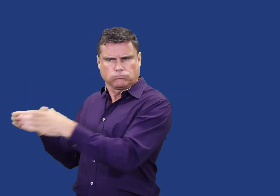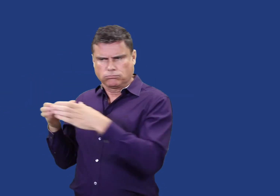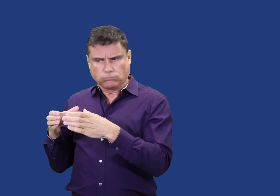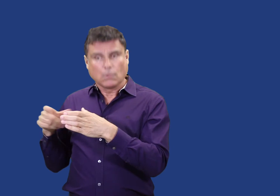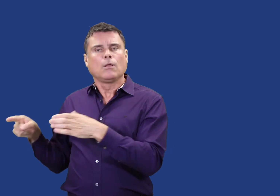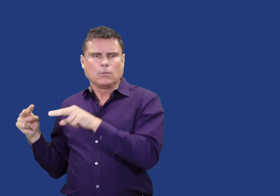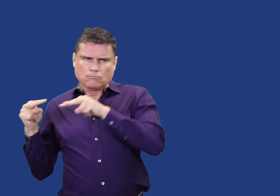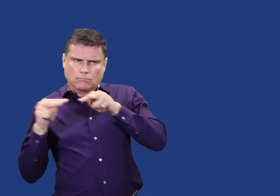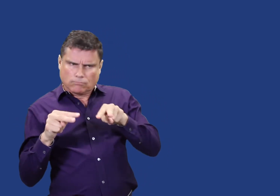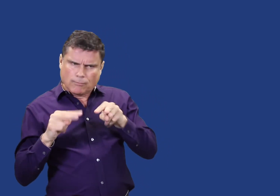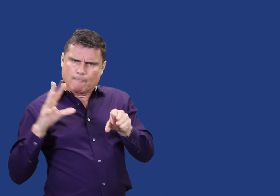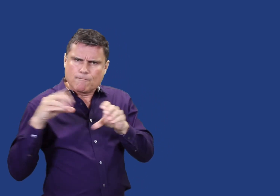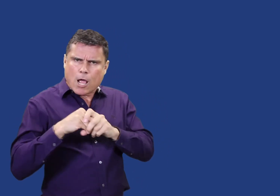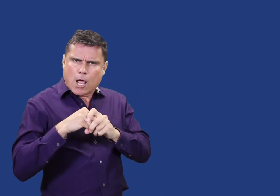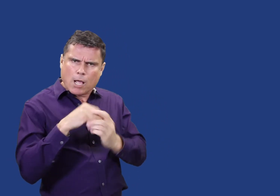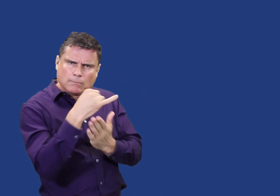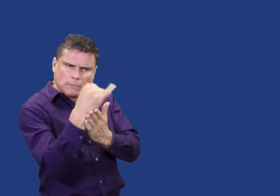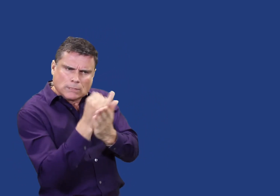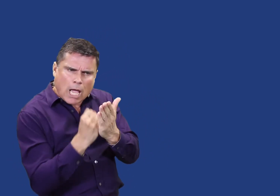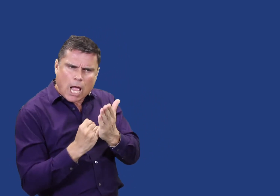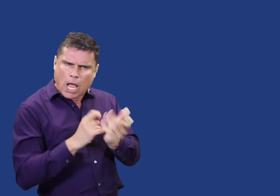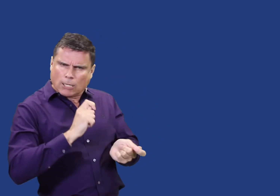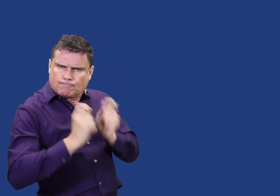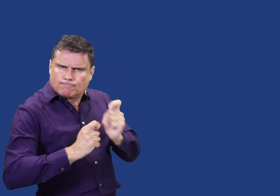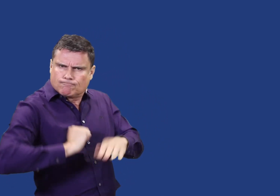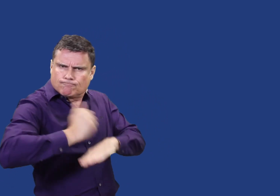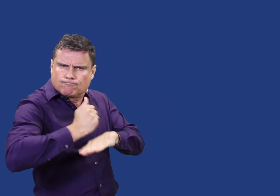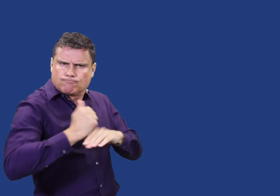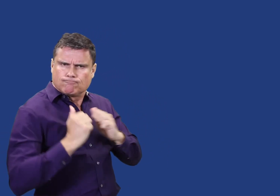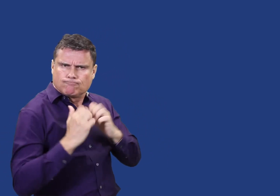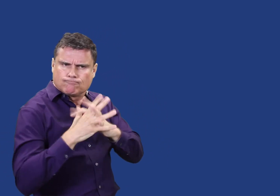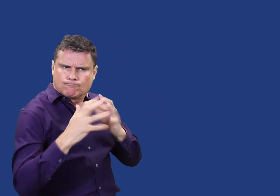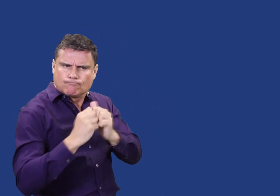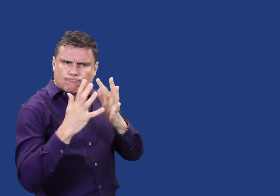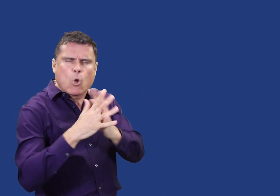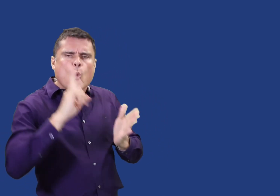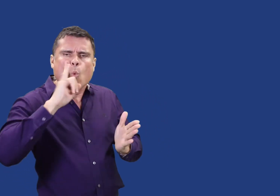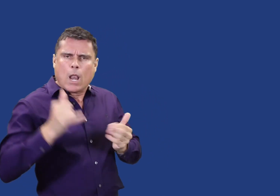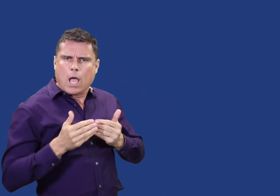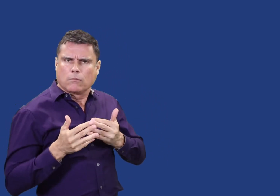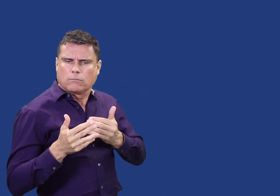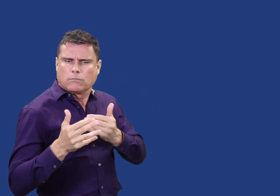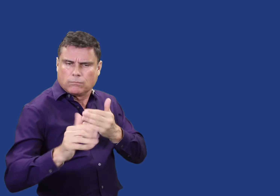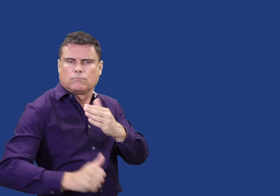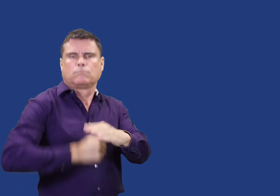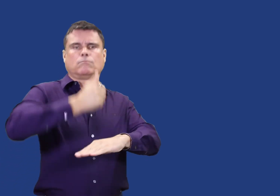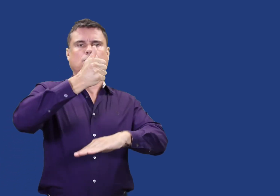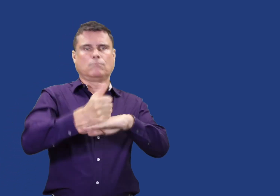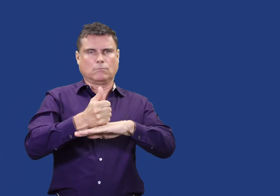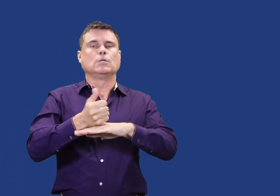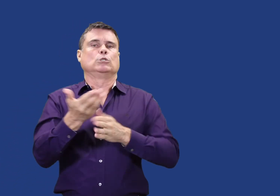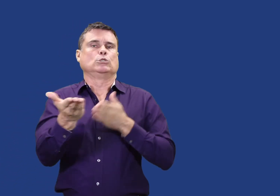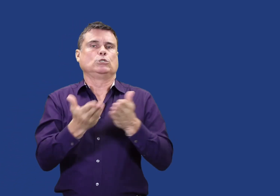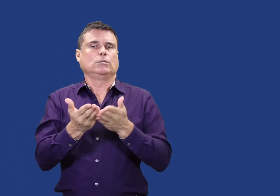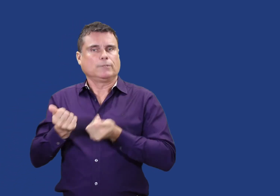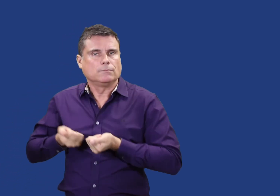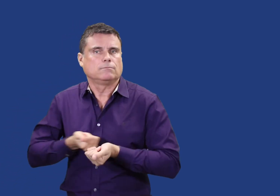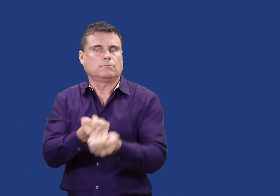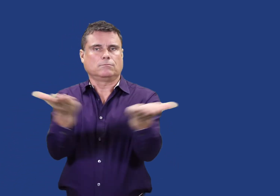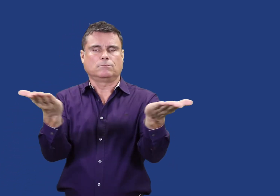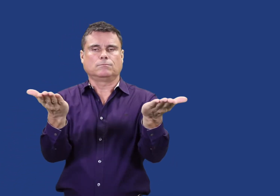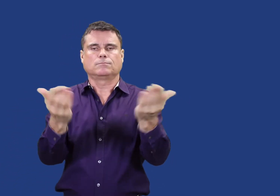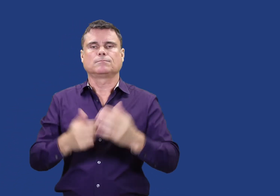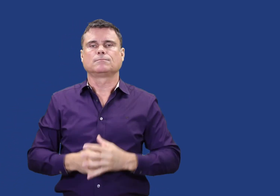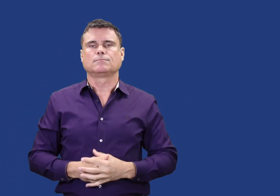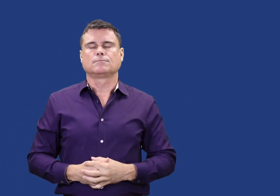NEEDS TO BE INVOLVED IN DESIGNING AND INFORMING THE METHODOLOGY AND SERVICE DELIVERY.